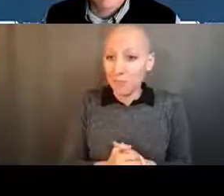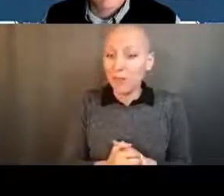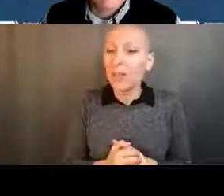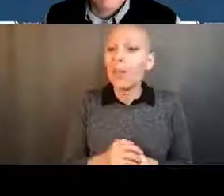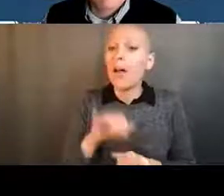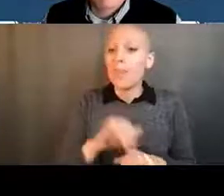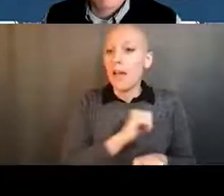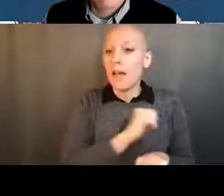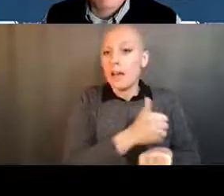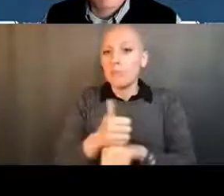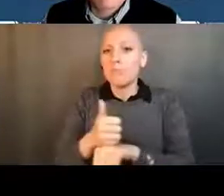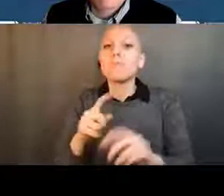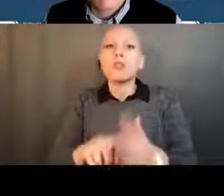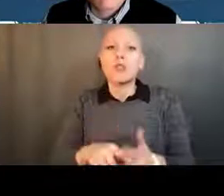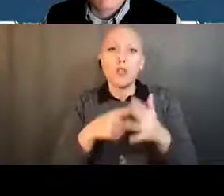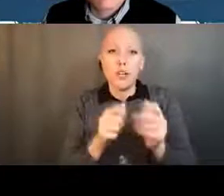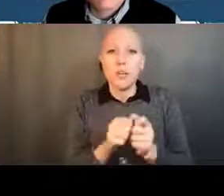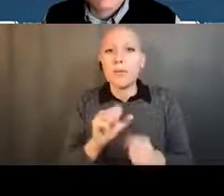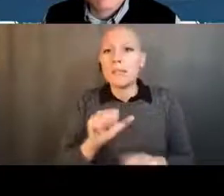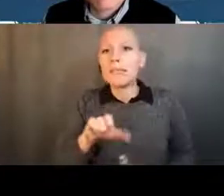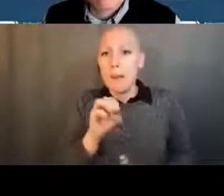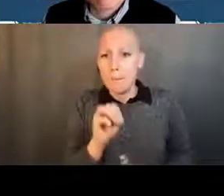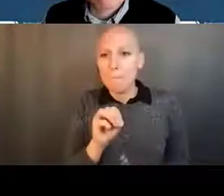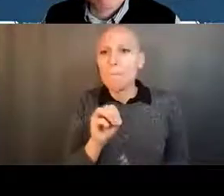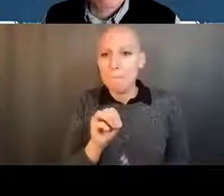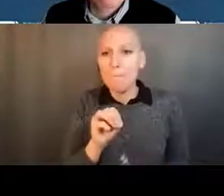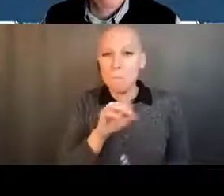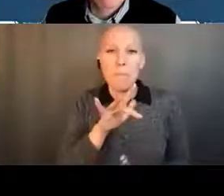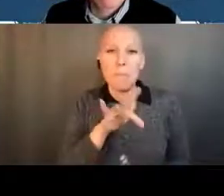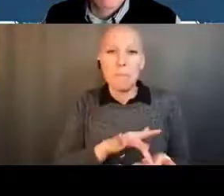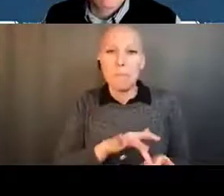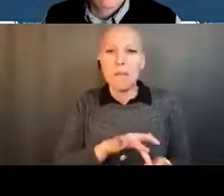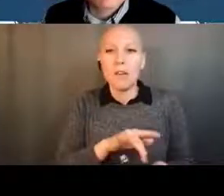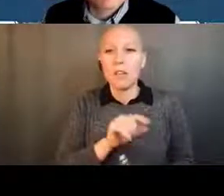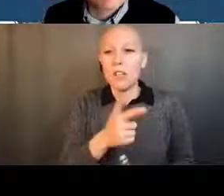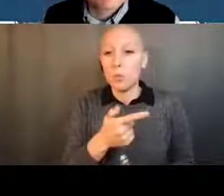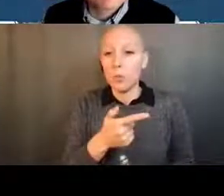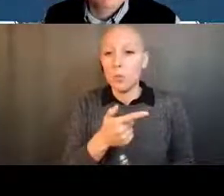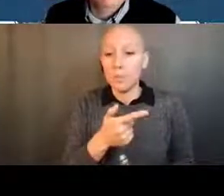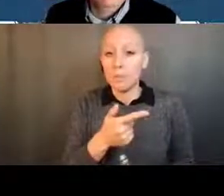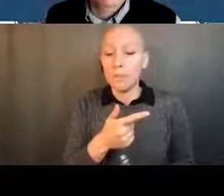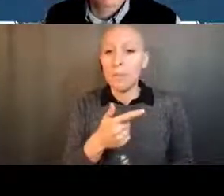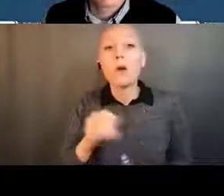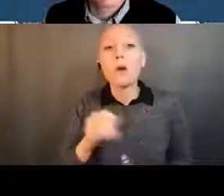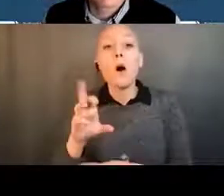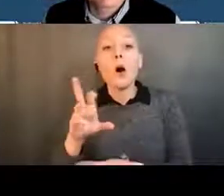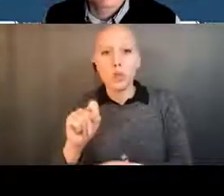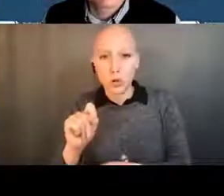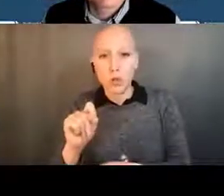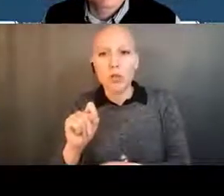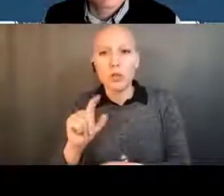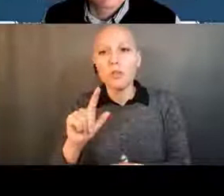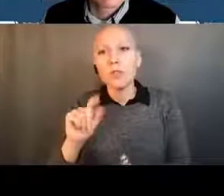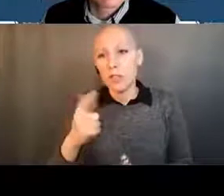the middle of 2021 and in October of 2021 you'll have seen in the eRA Commons,